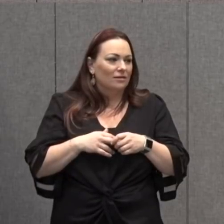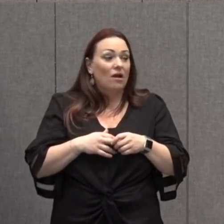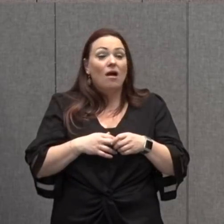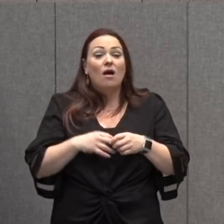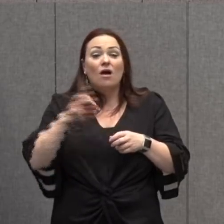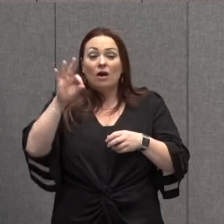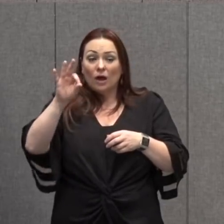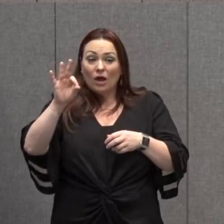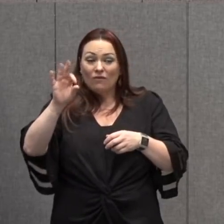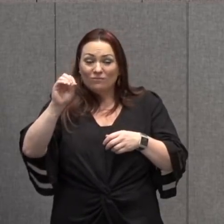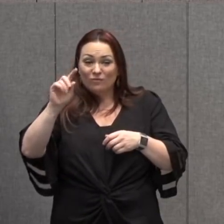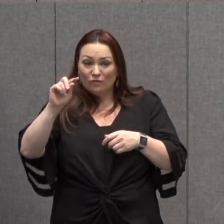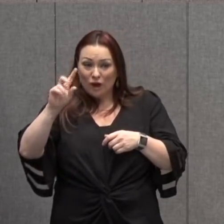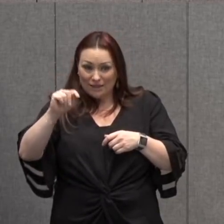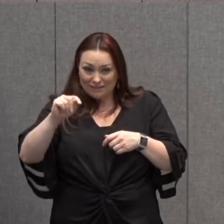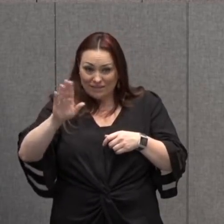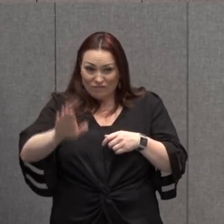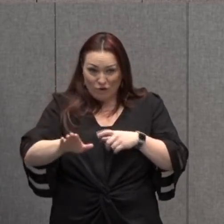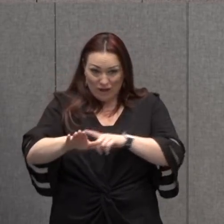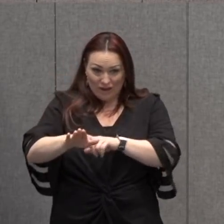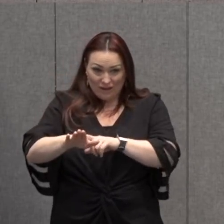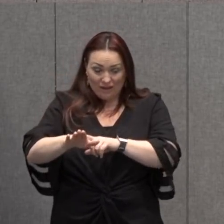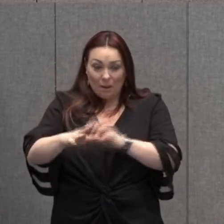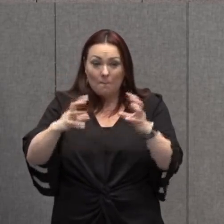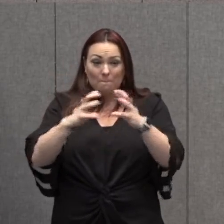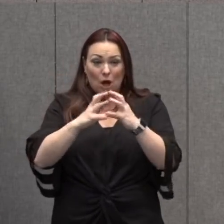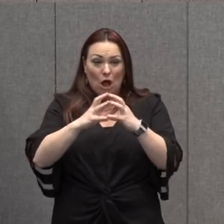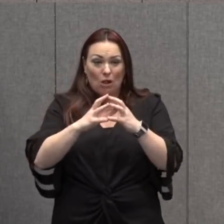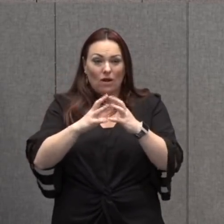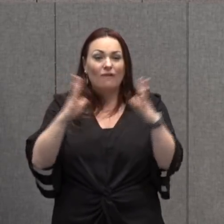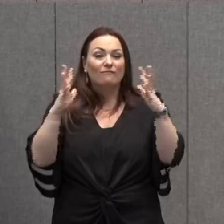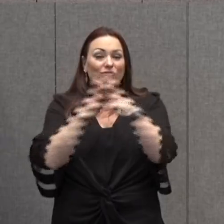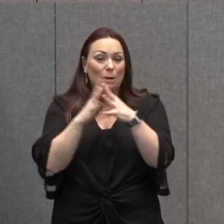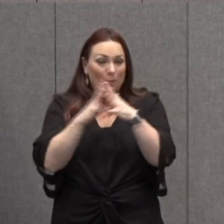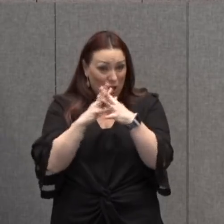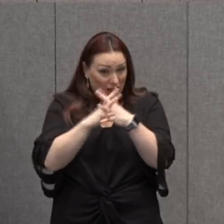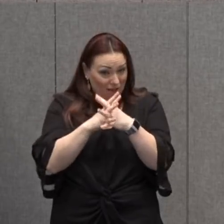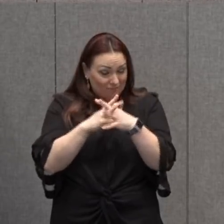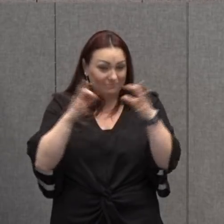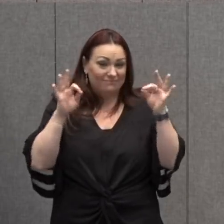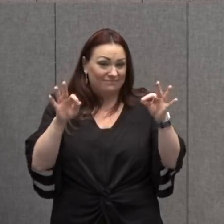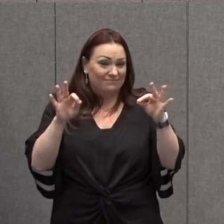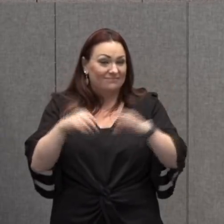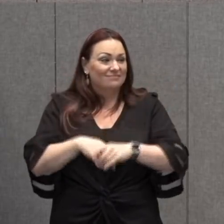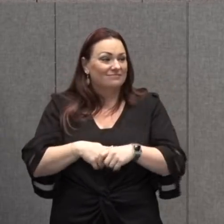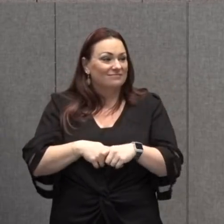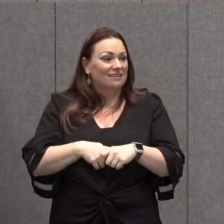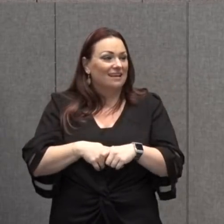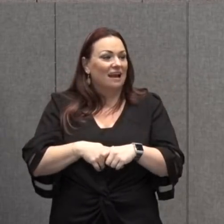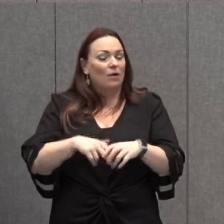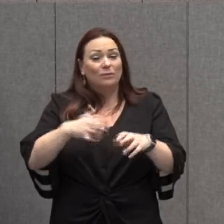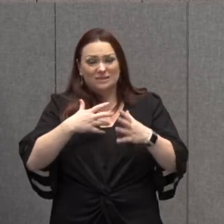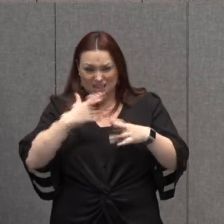Football, yay, so. Okay, that was super fun. So yeah, and it wasn't very hard to make, and it could--